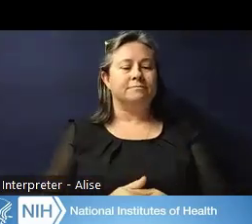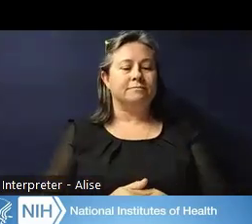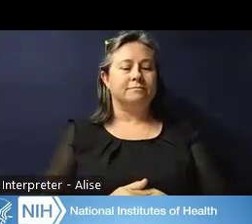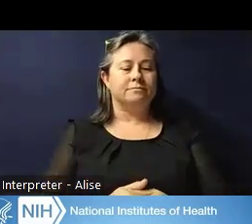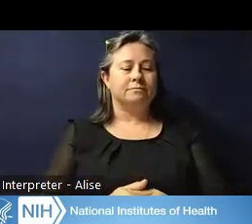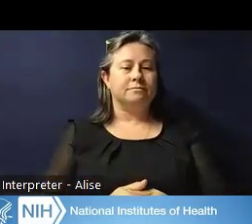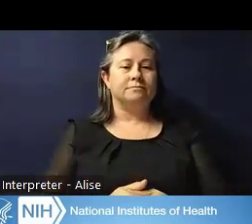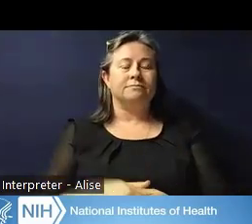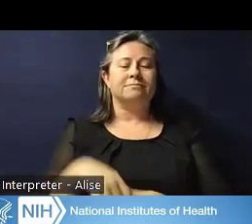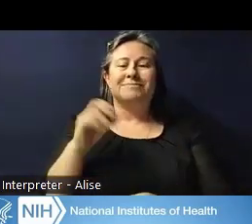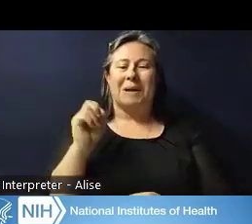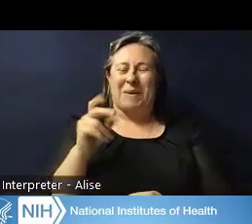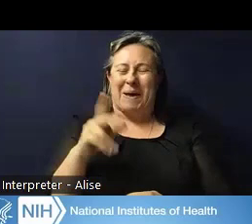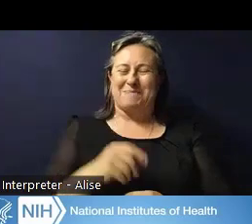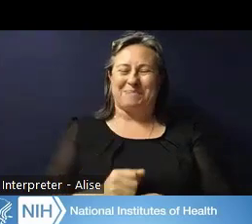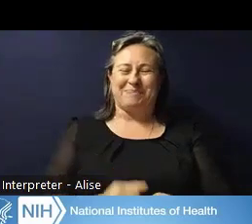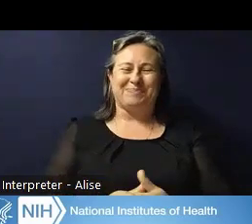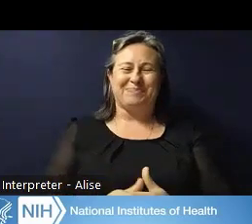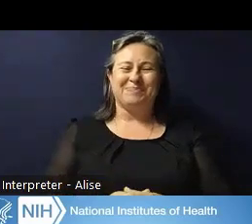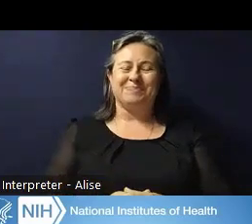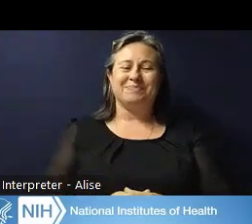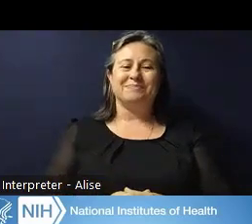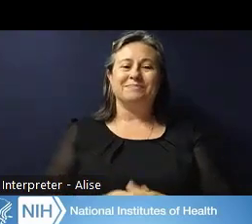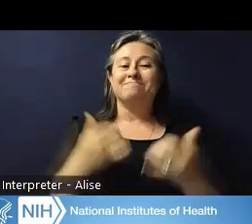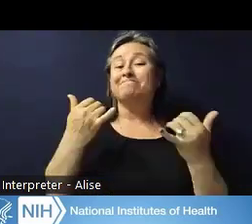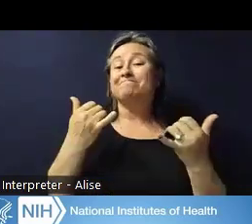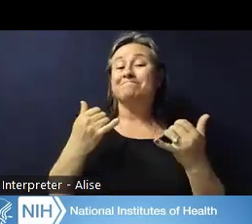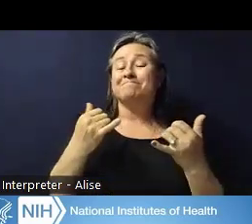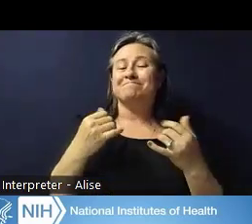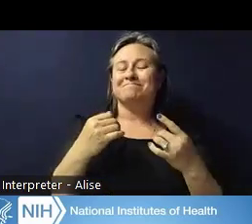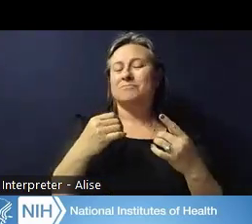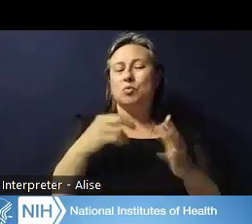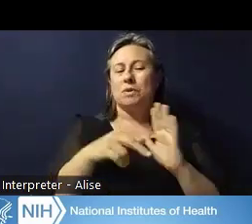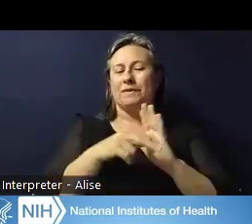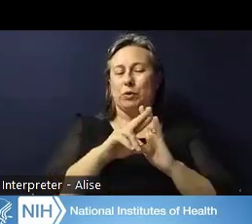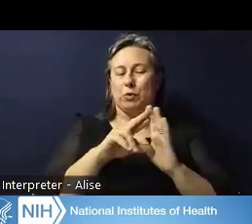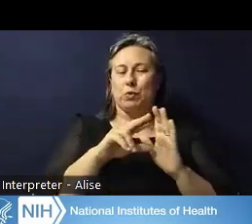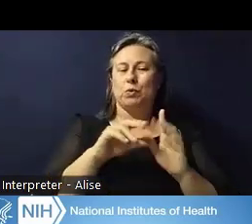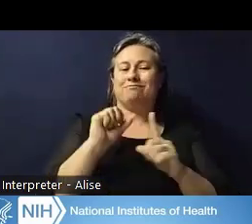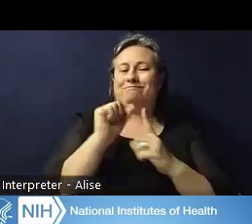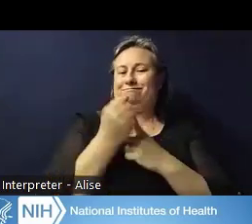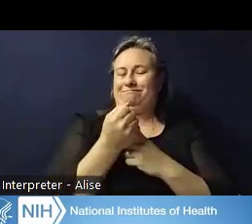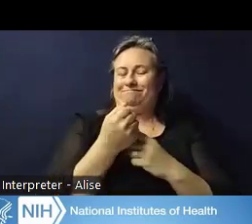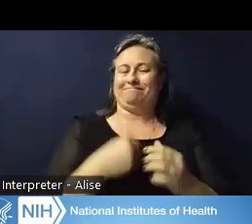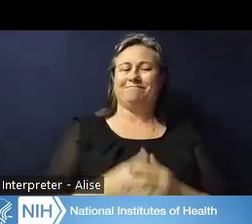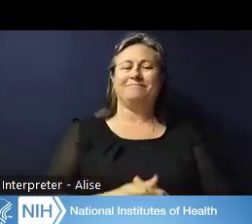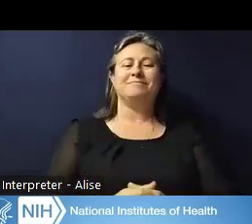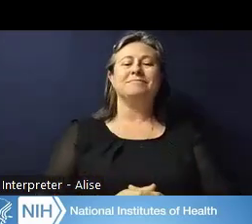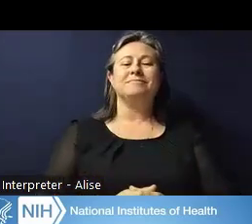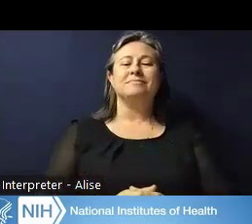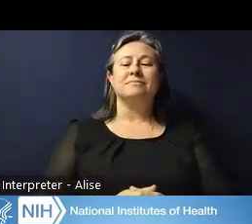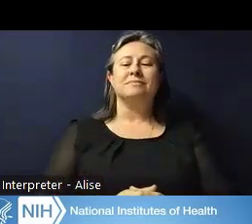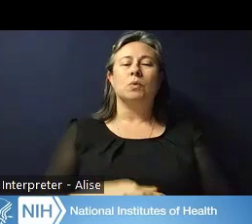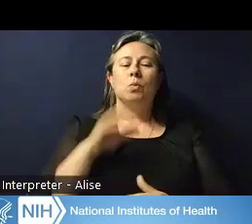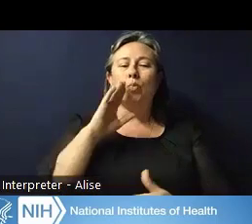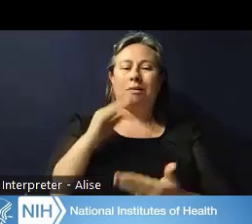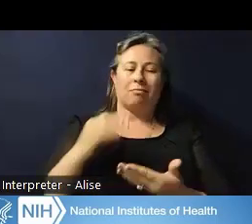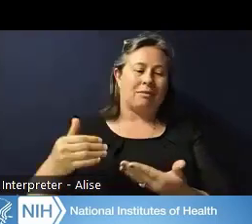Okay, now it's time to review some case studies. We will be collecting the answer by polling,